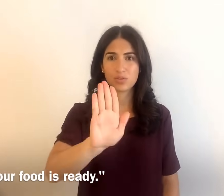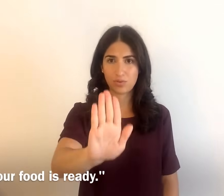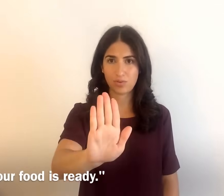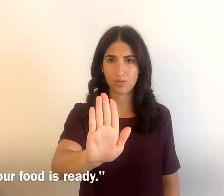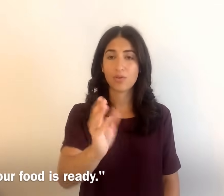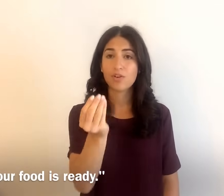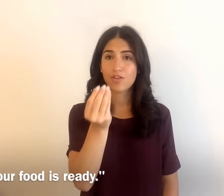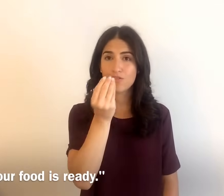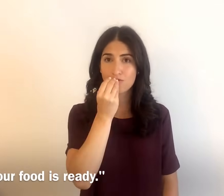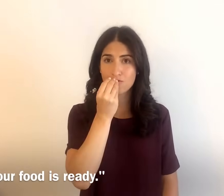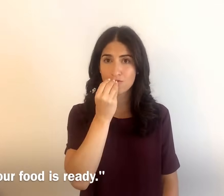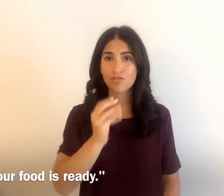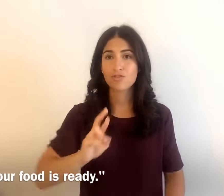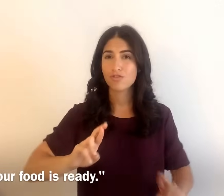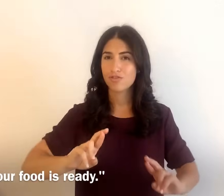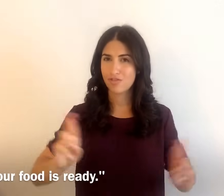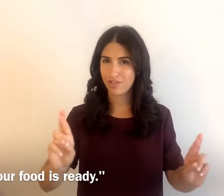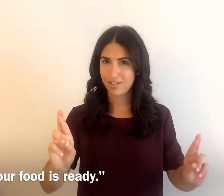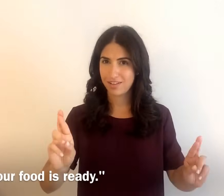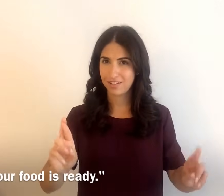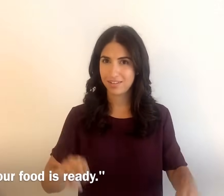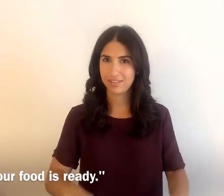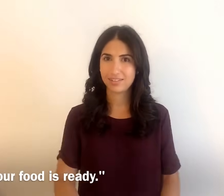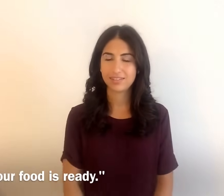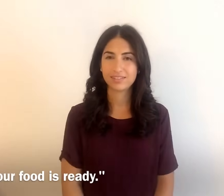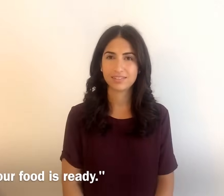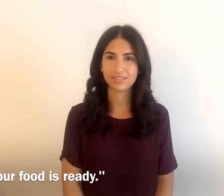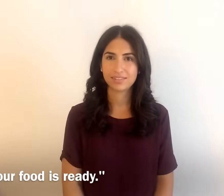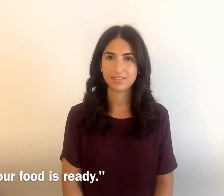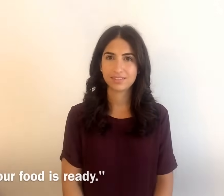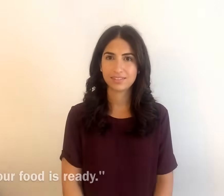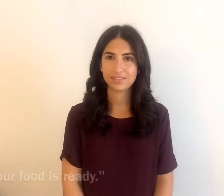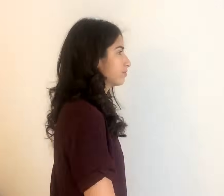your food is ready